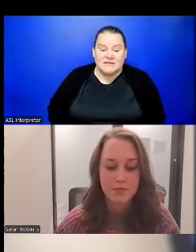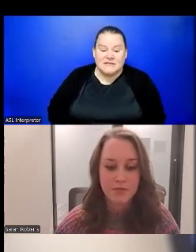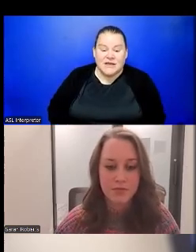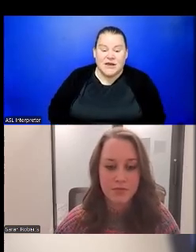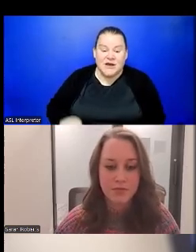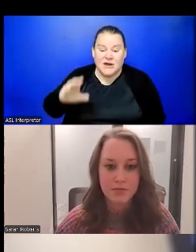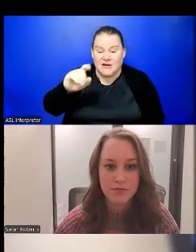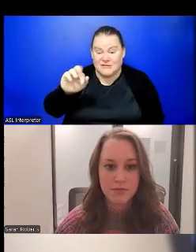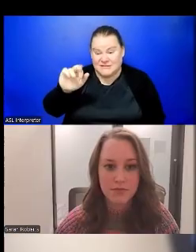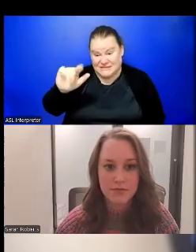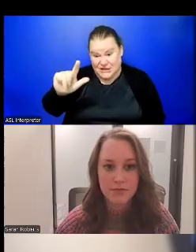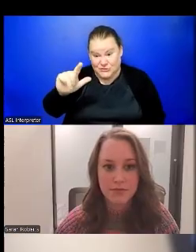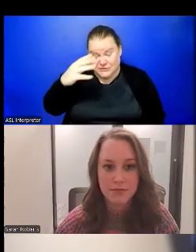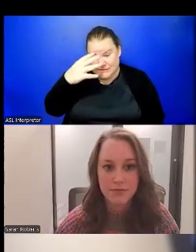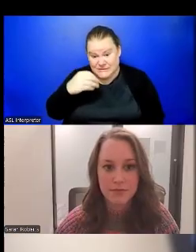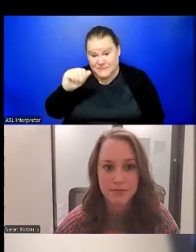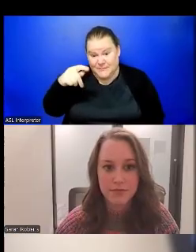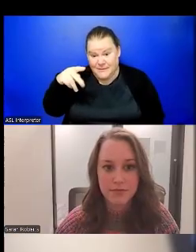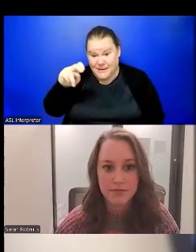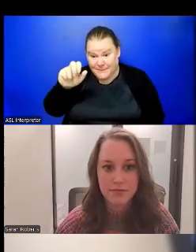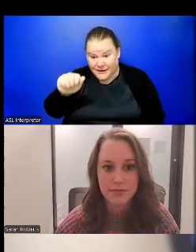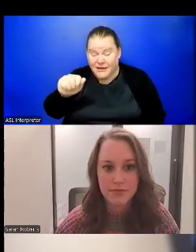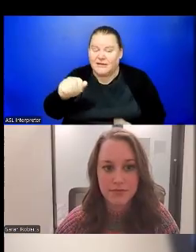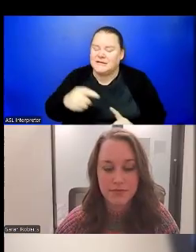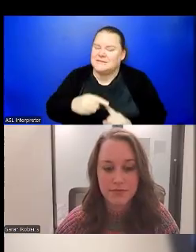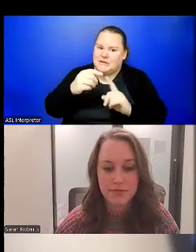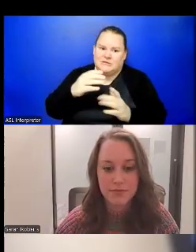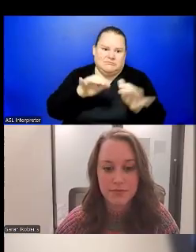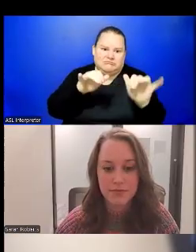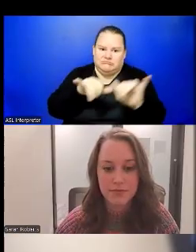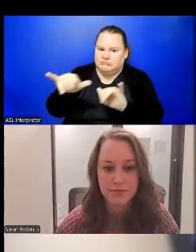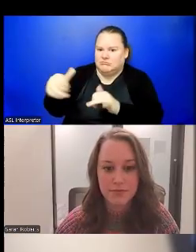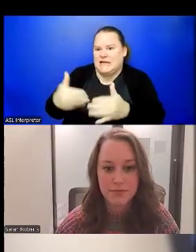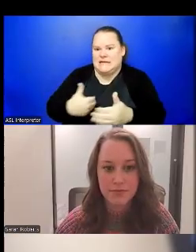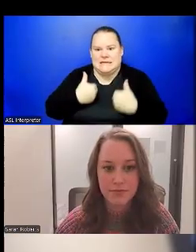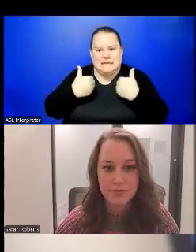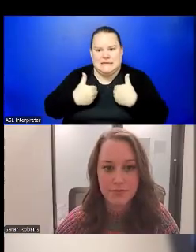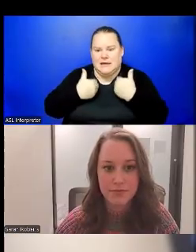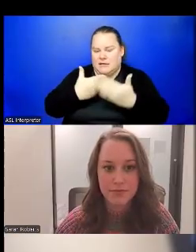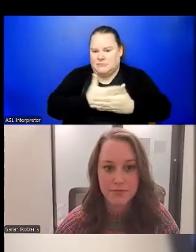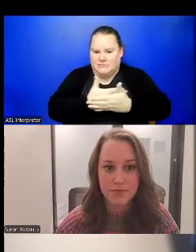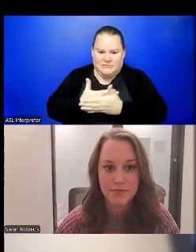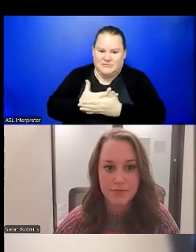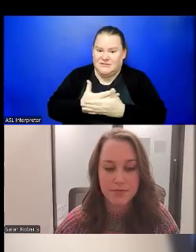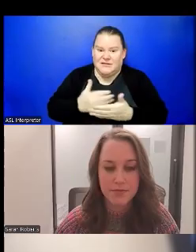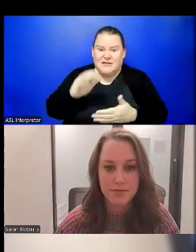prevalent in the younger infants, and some studies have shown up to half of infants with prader willi syndrome have